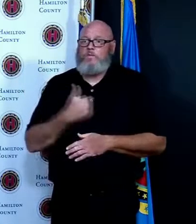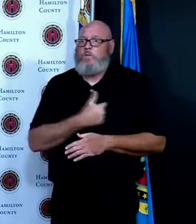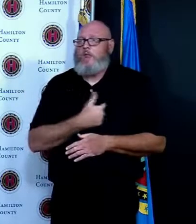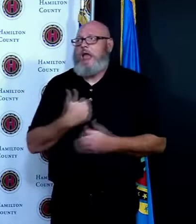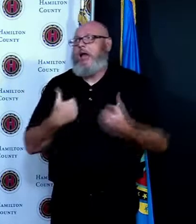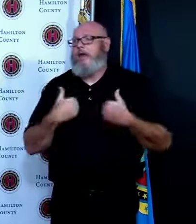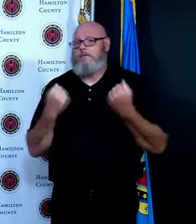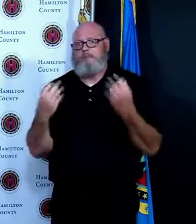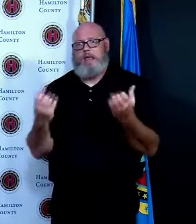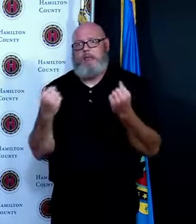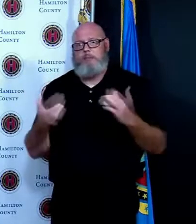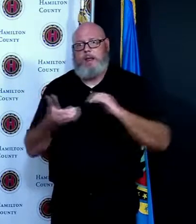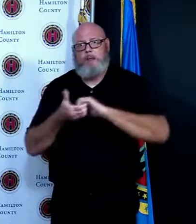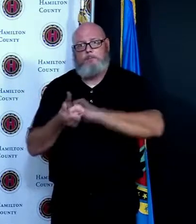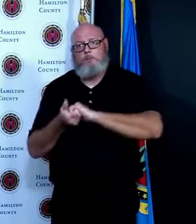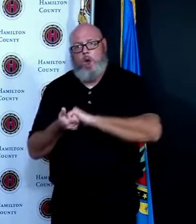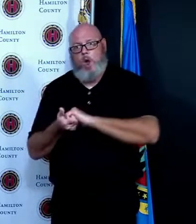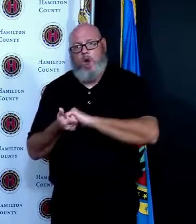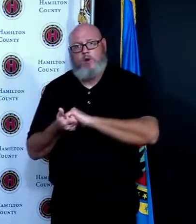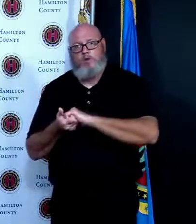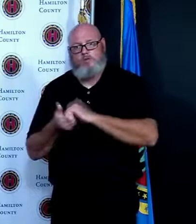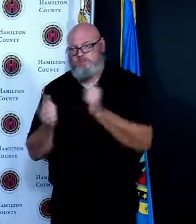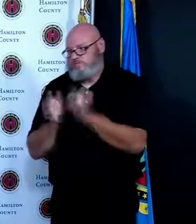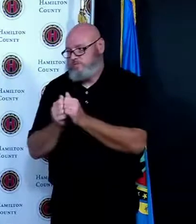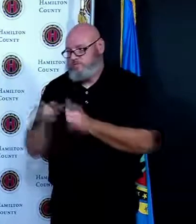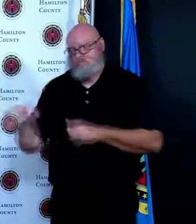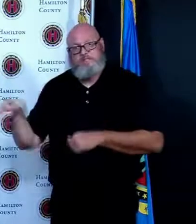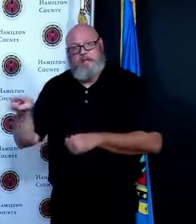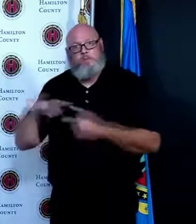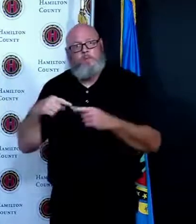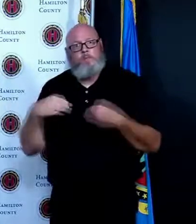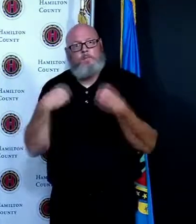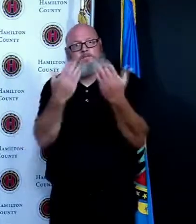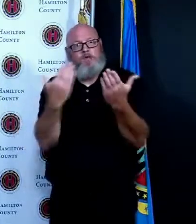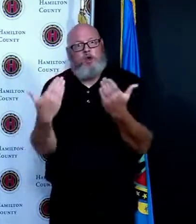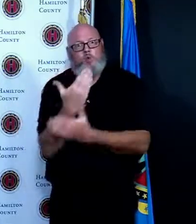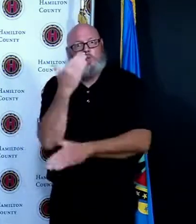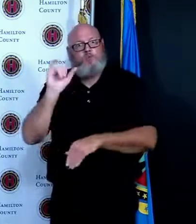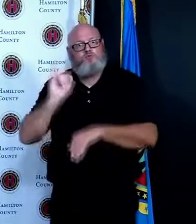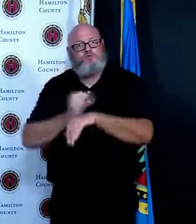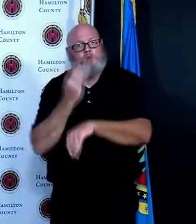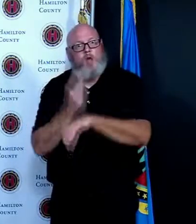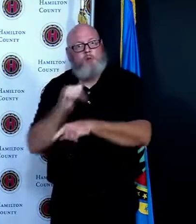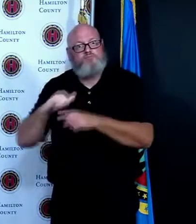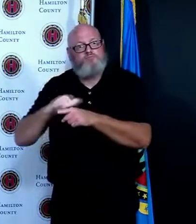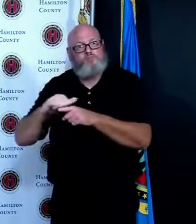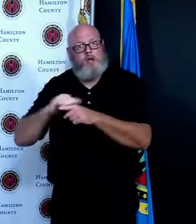trained for new jobs and there's there's a there's a tuition for those programs so we are going to